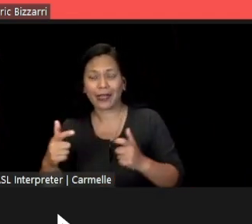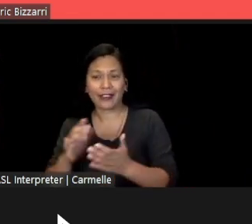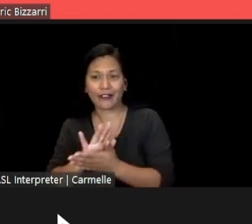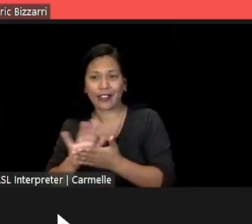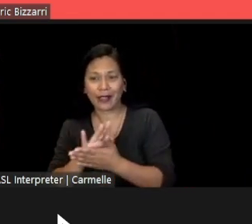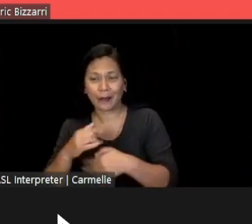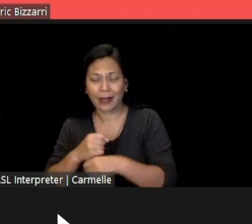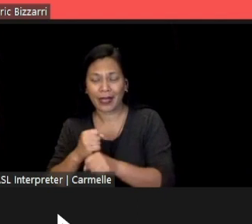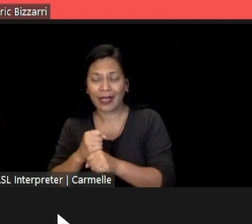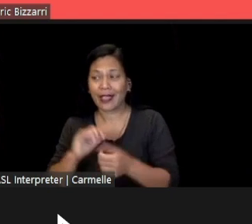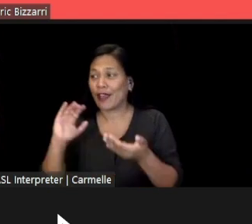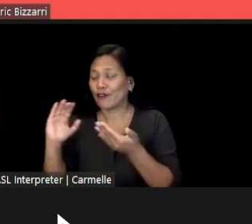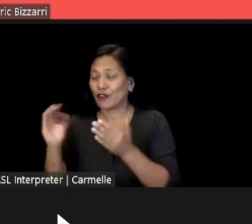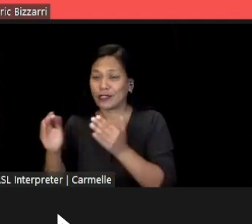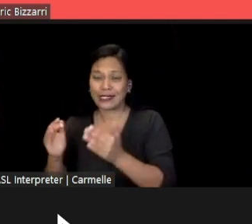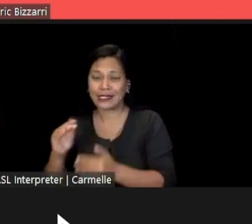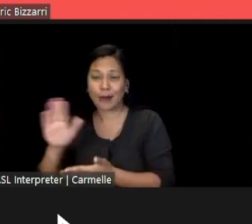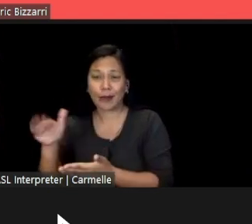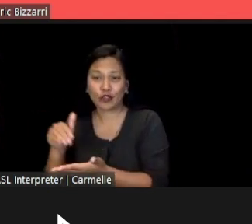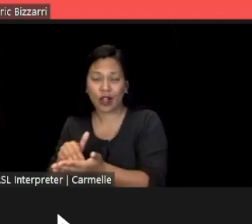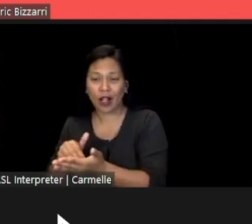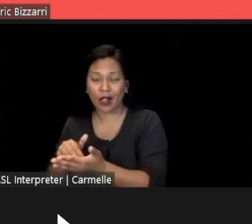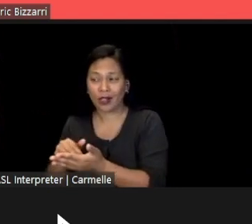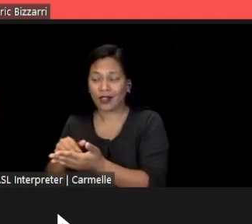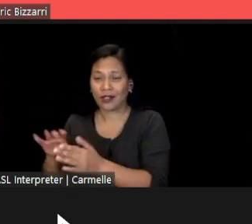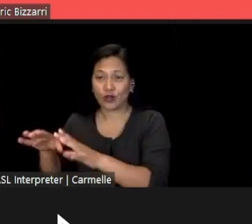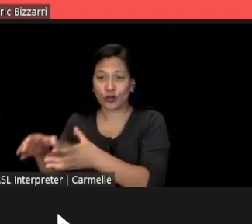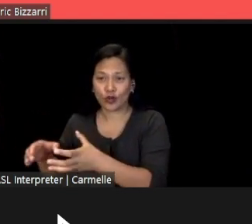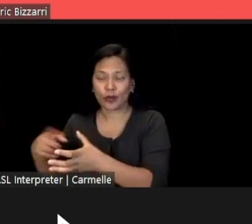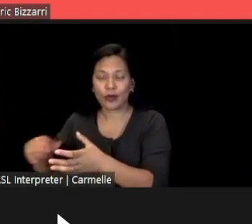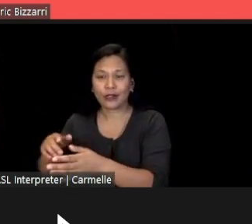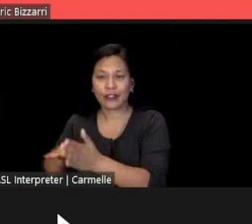a Montreal based, games producer in the French language market.